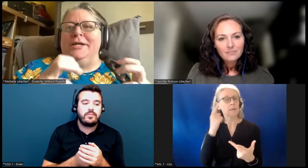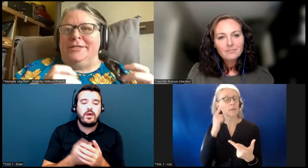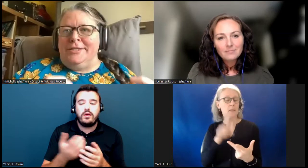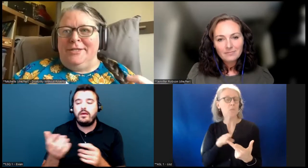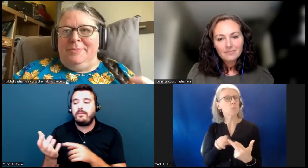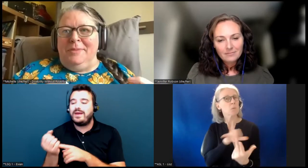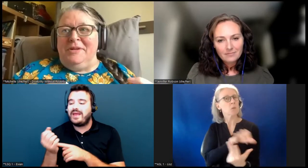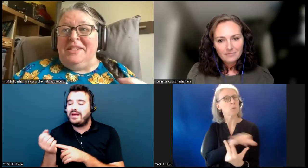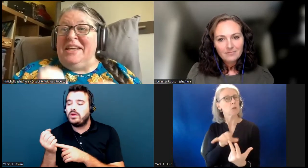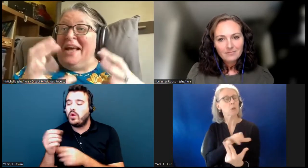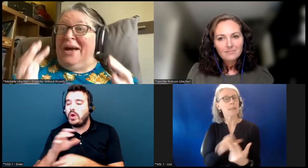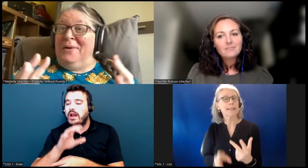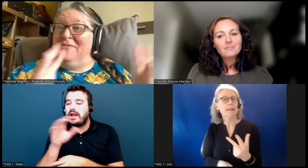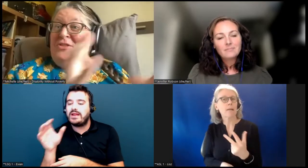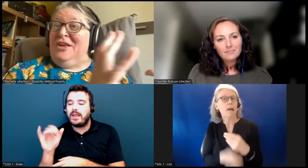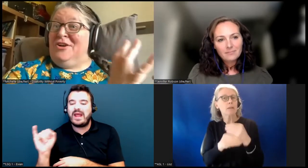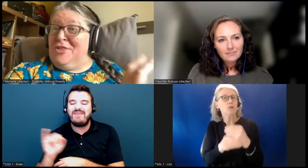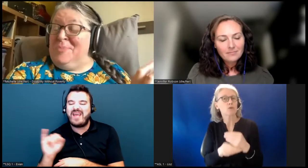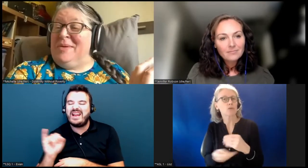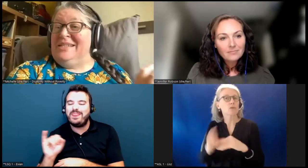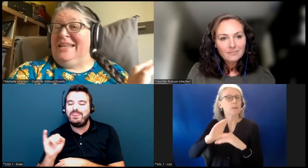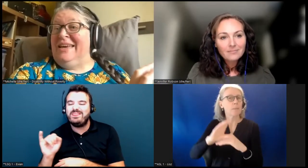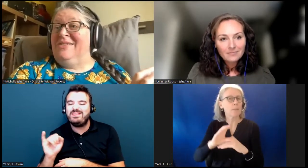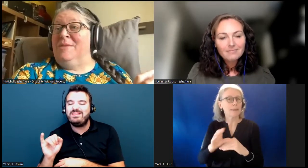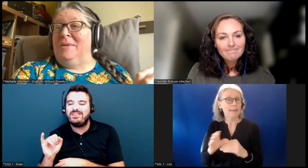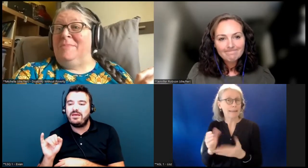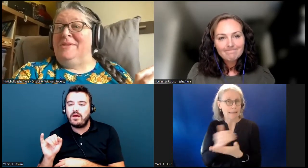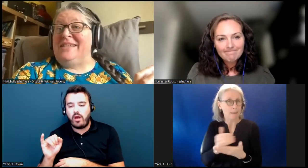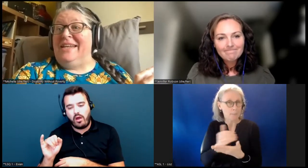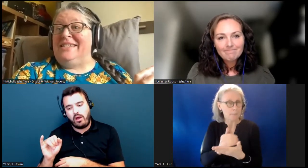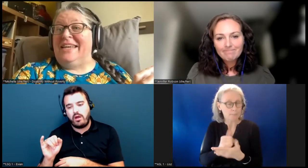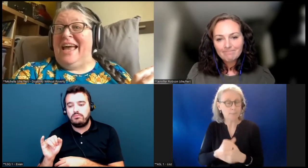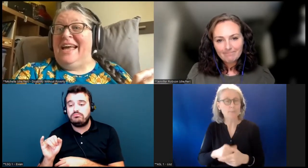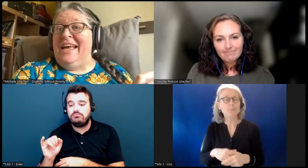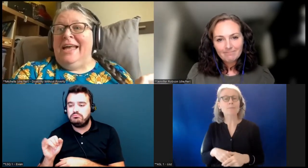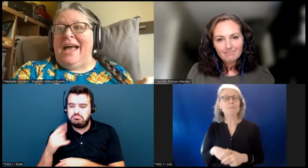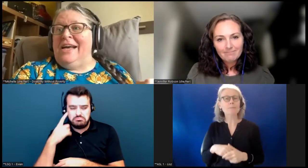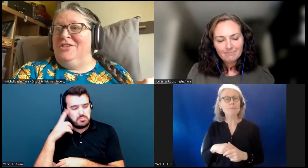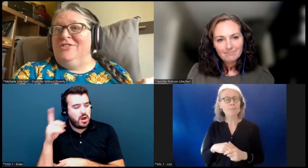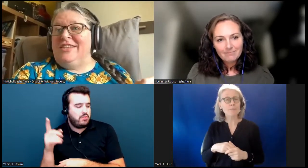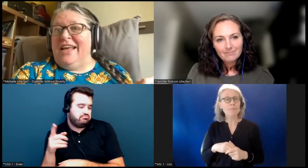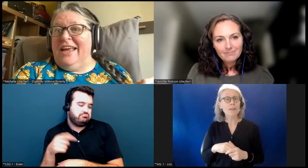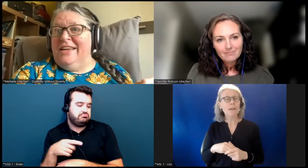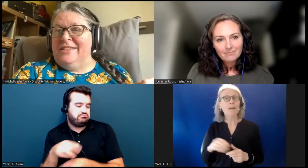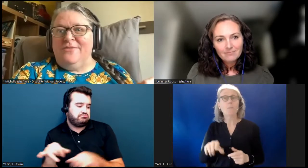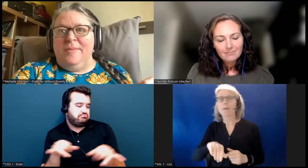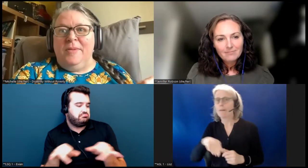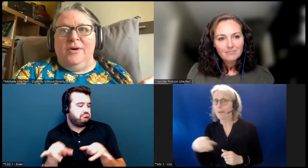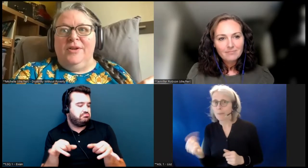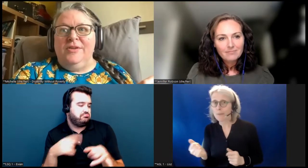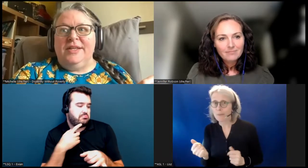AS A SUPPLEMENTMENT THE OTHER PIECE HERE SUICIDE PEOPLE TEND TO GET AS YOU SAY FROM ALL OF